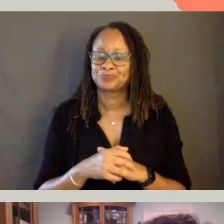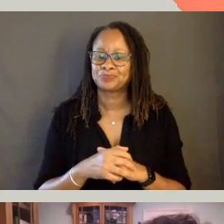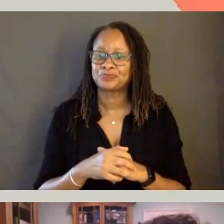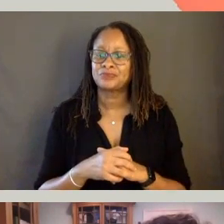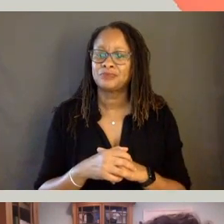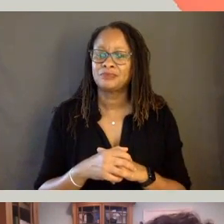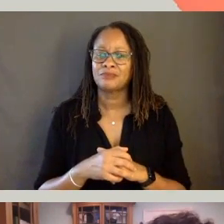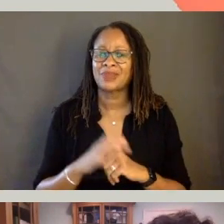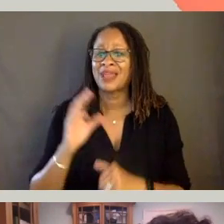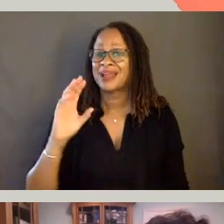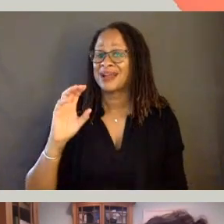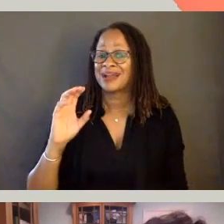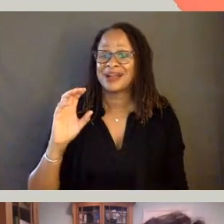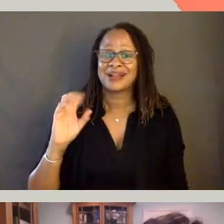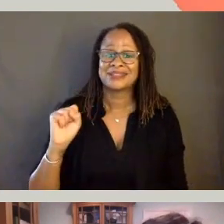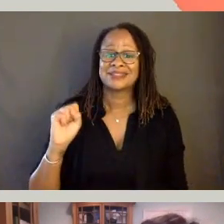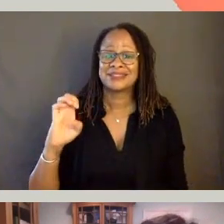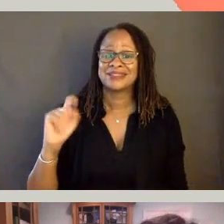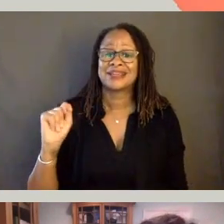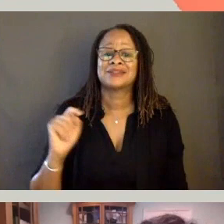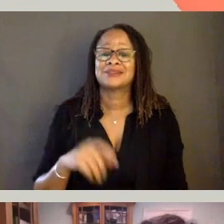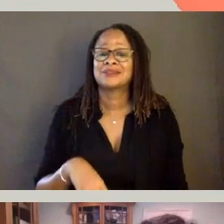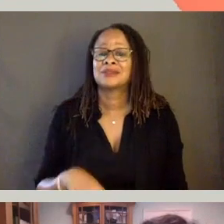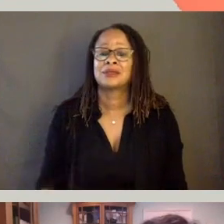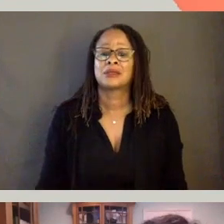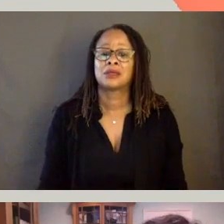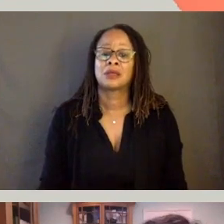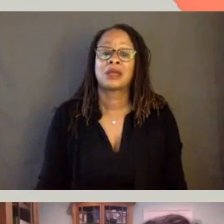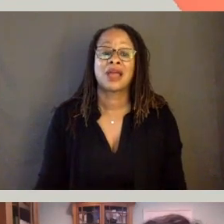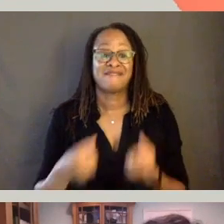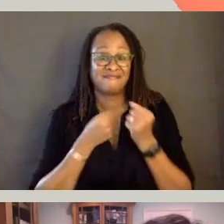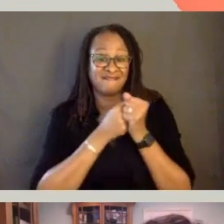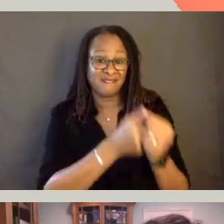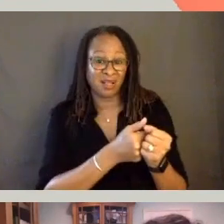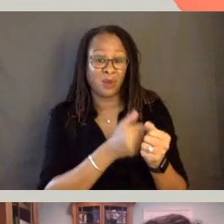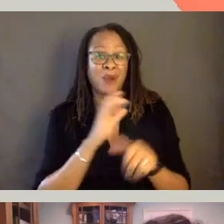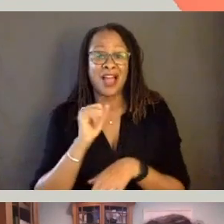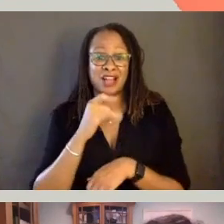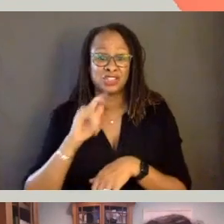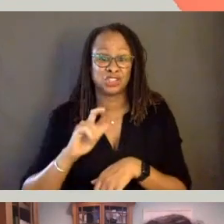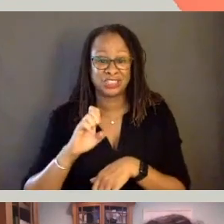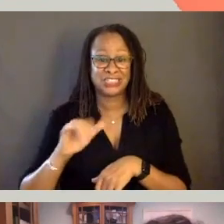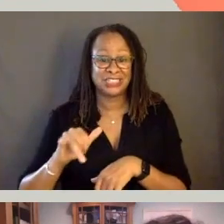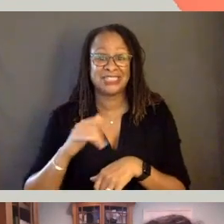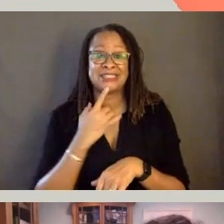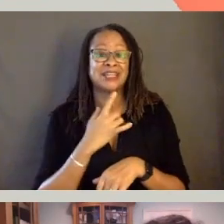Yeah, I just wanna follow up on what Ashley was saying. I think for me having been an organizer